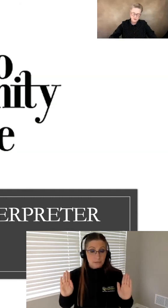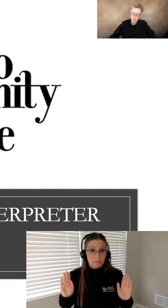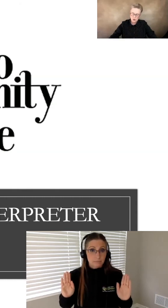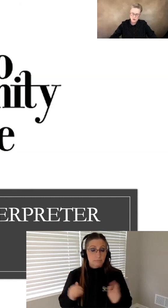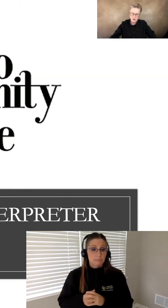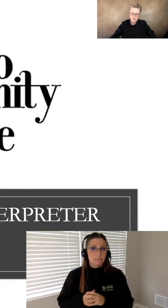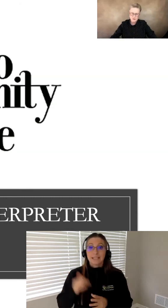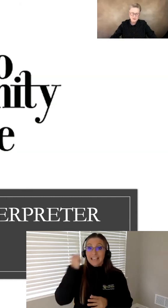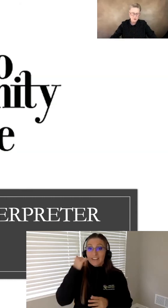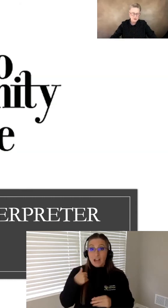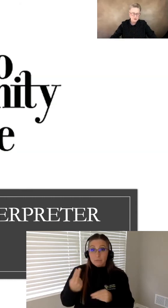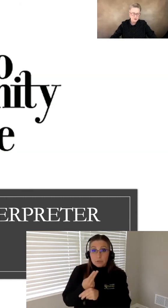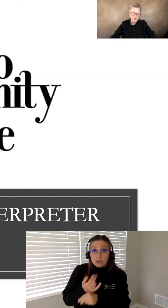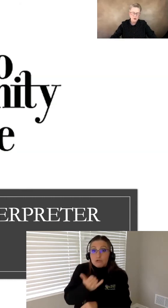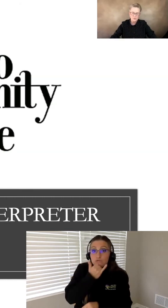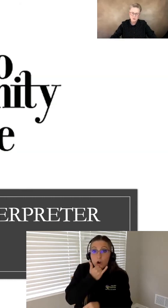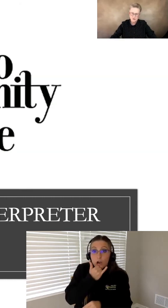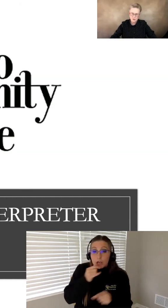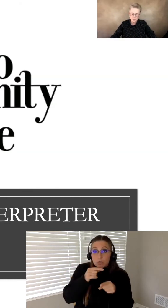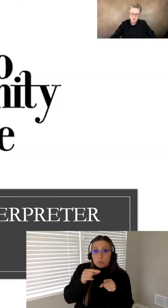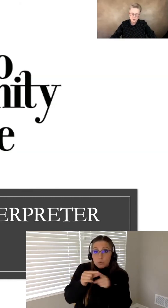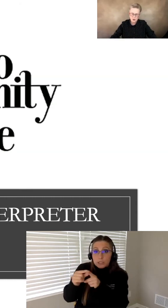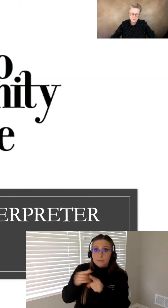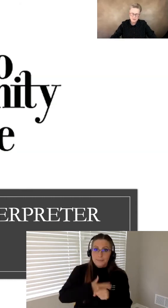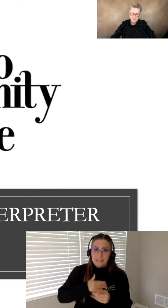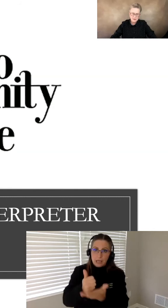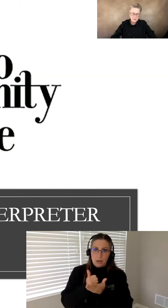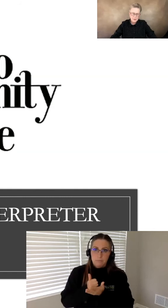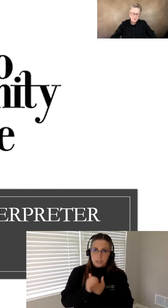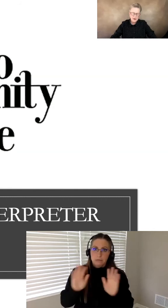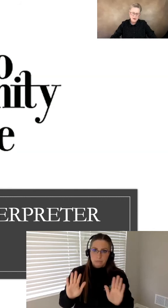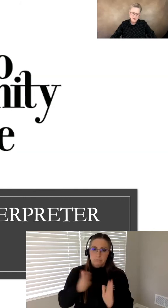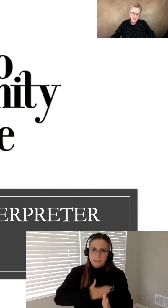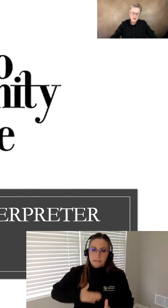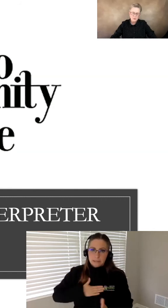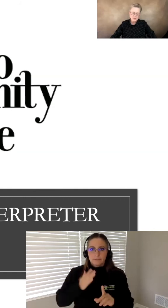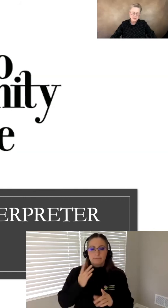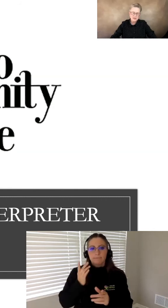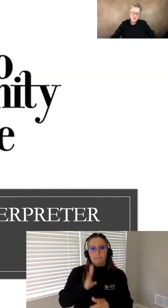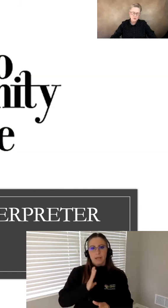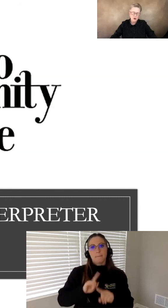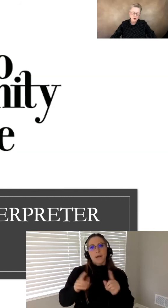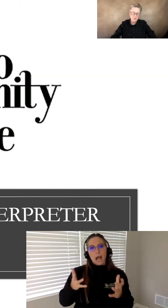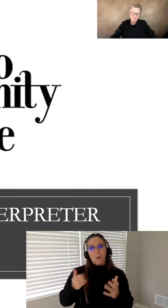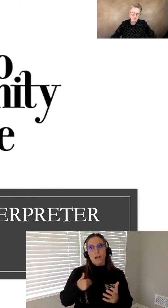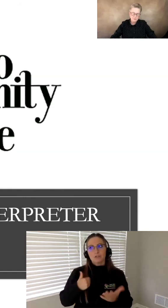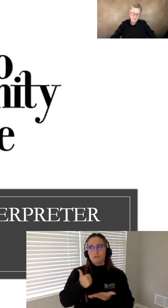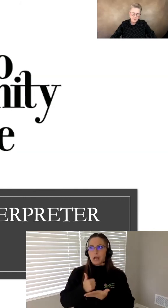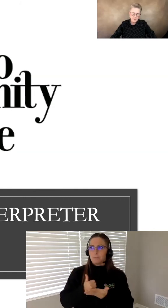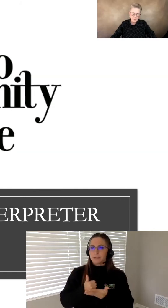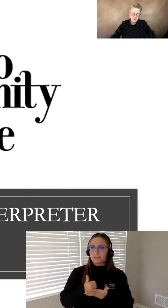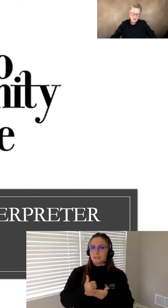wrong terms for someone to help me with those terms but I kind of want to help us see,